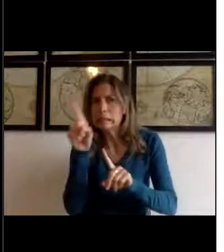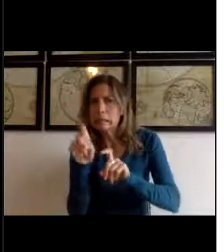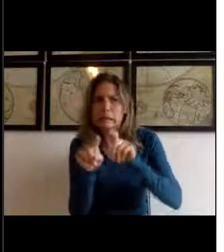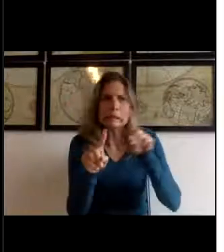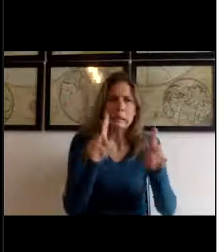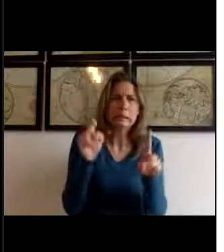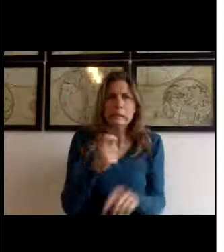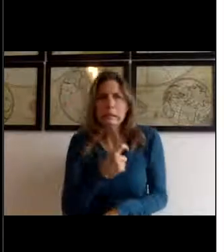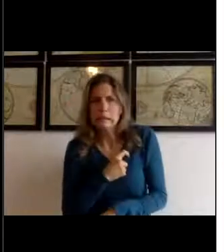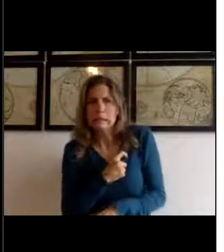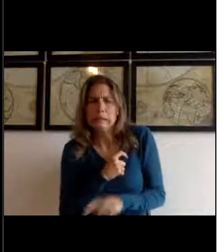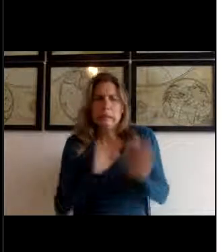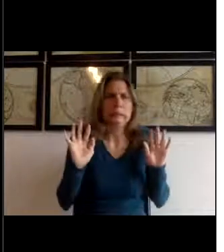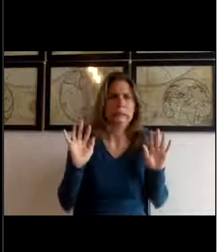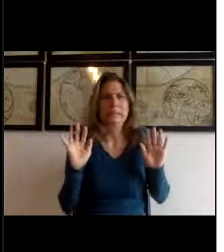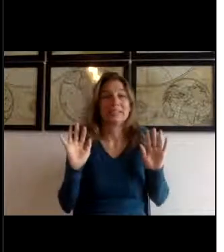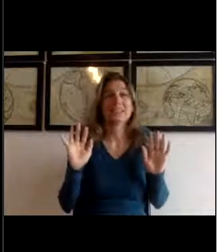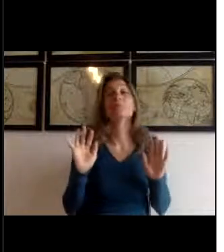some volunteers already decided not to go.